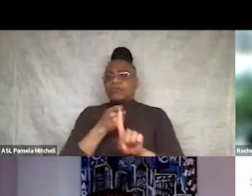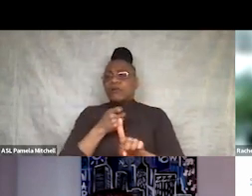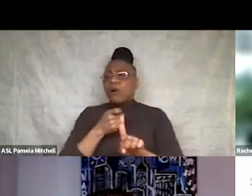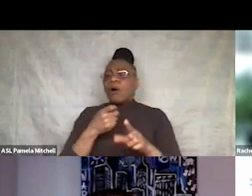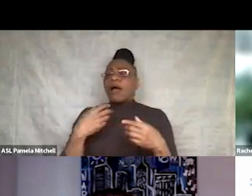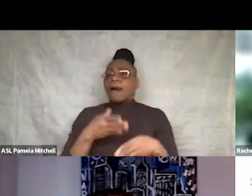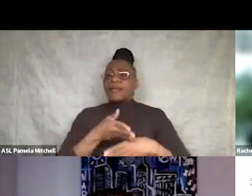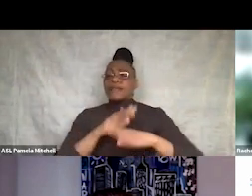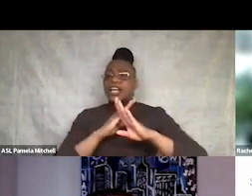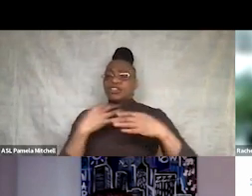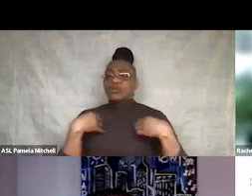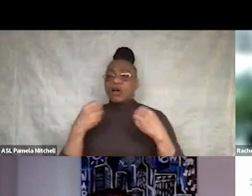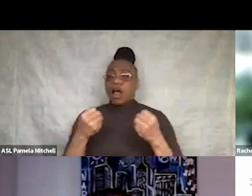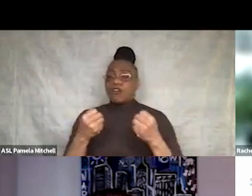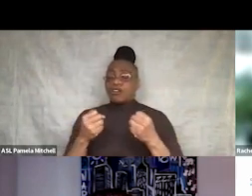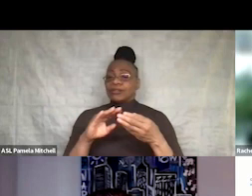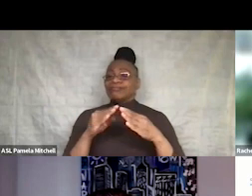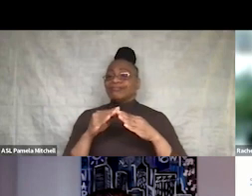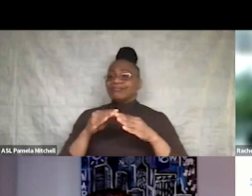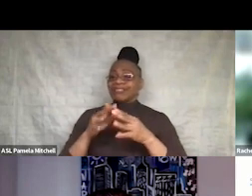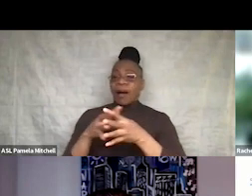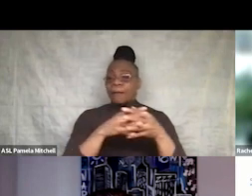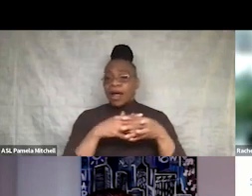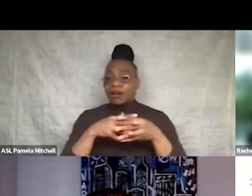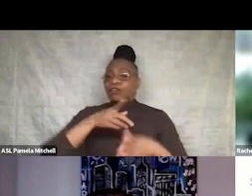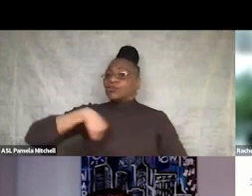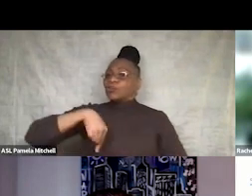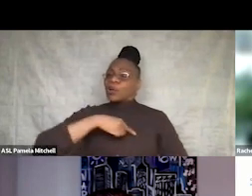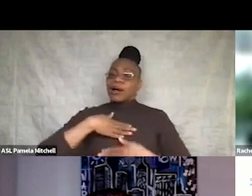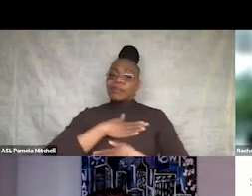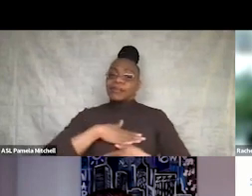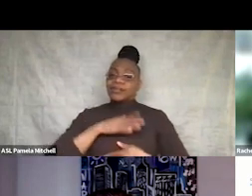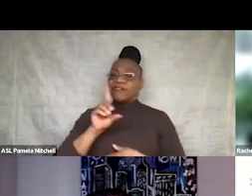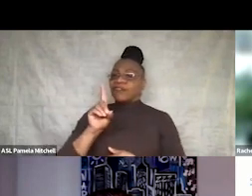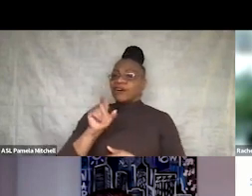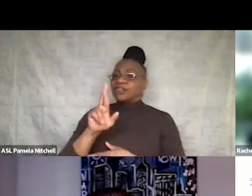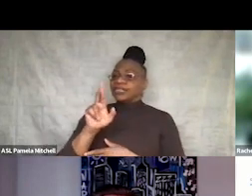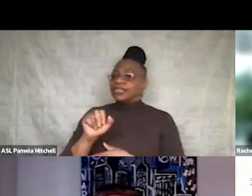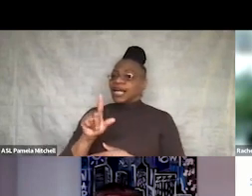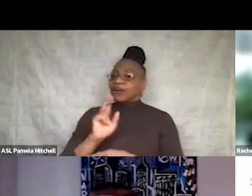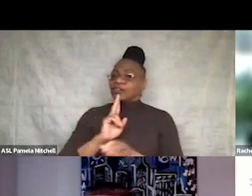And so, we're very appreciative that Darrell is joining us today. And Darrell, will turn it over to you. Thank you.